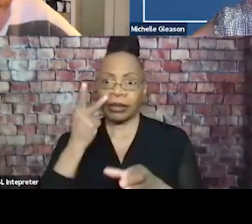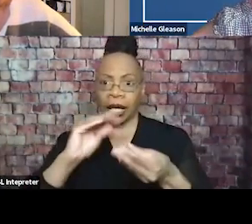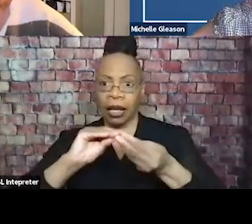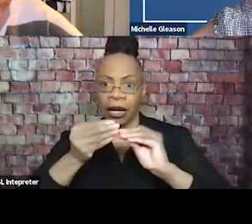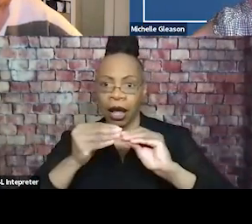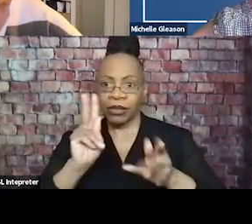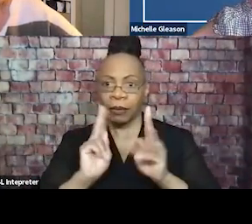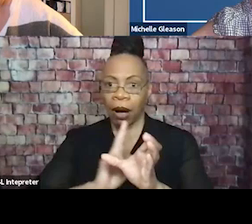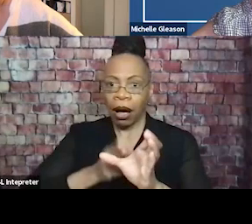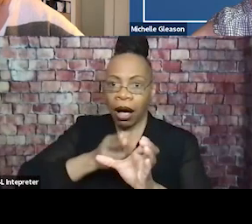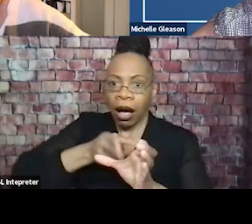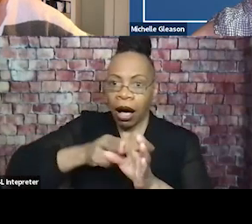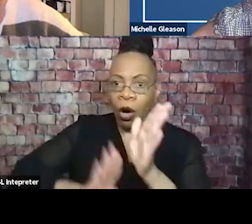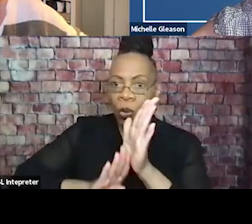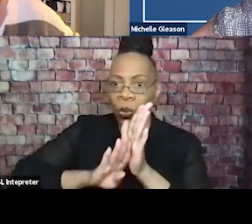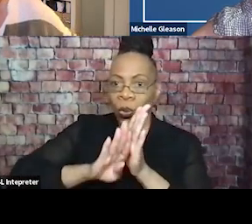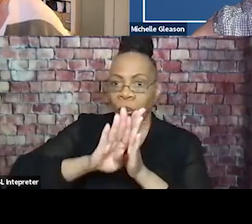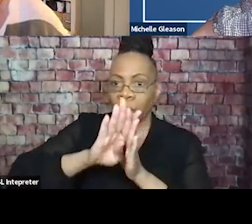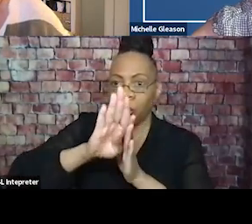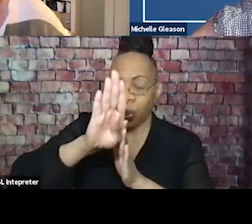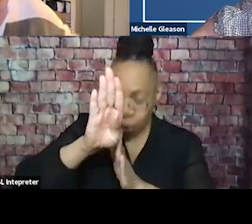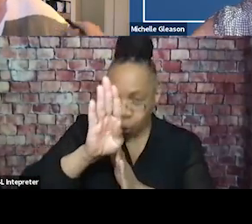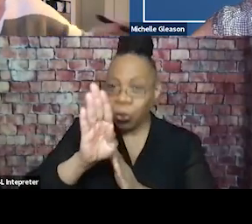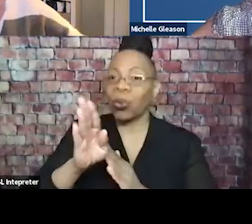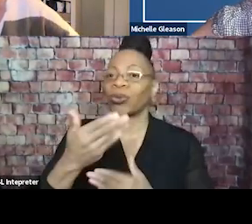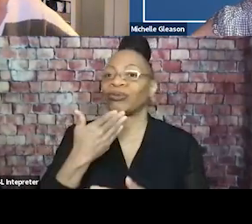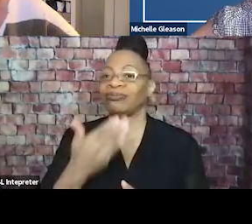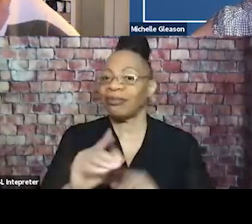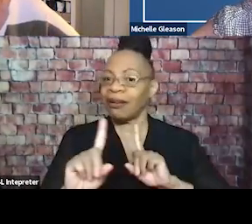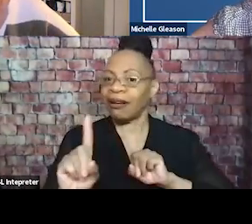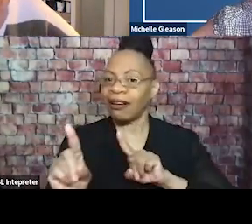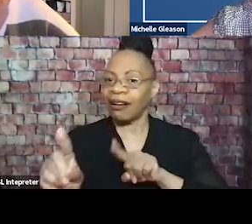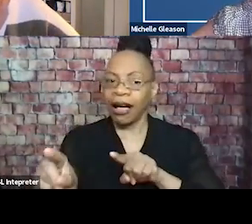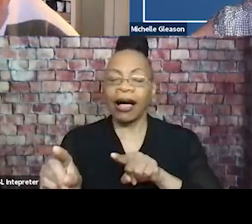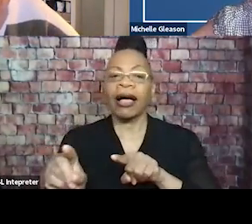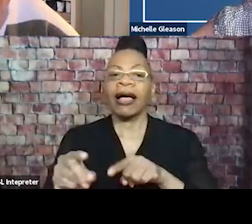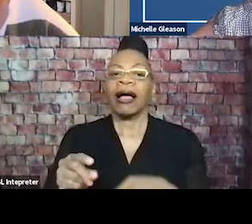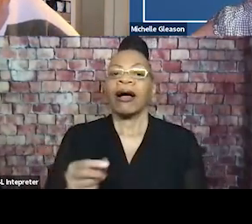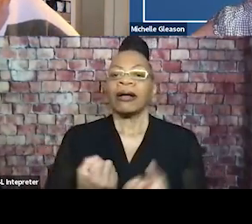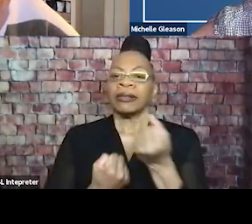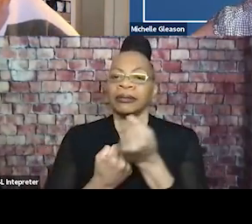This is a really a well-attended webinar. On behalf of the Substance Abuse and Mental Health Services Administration,